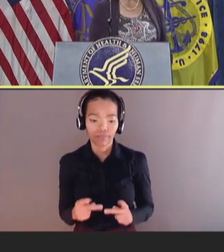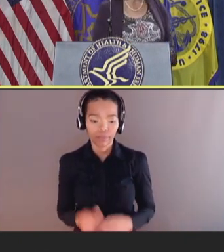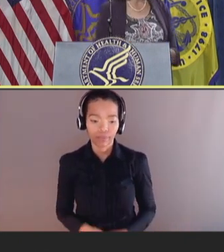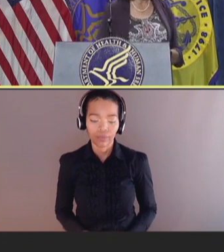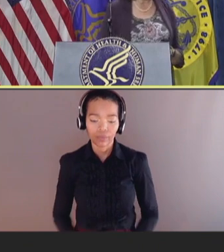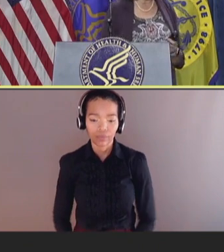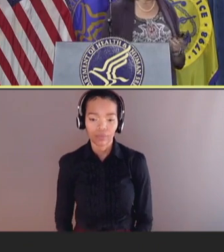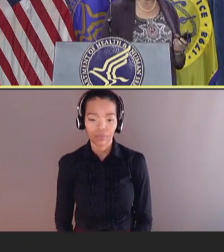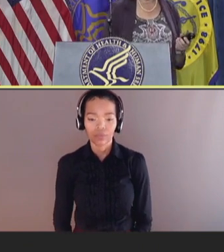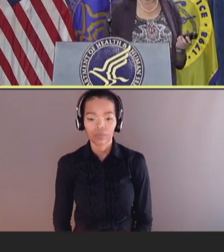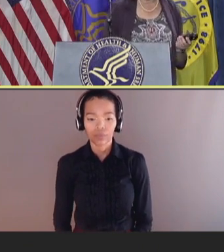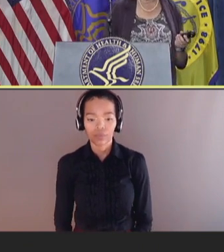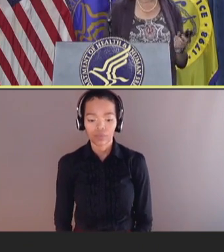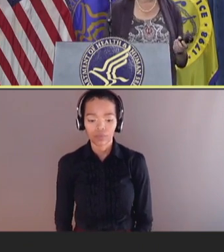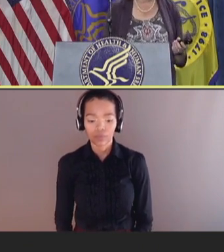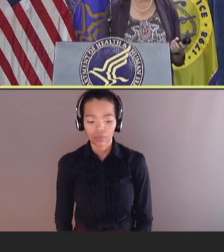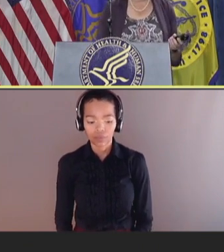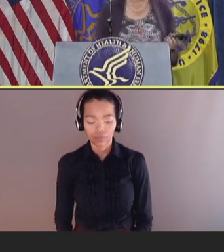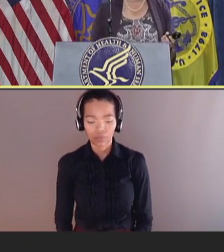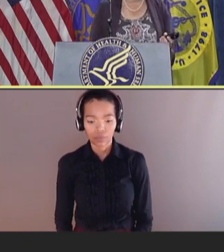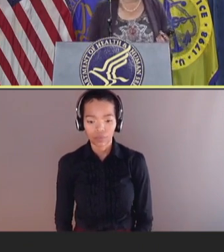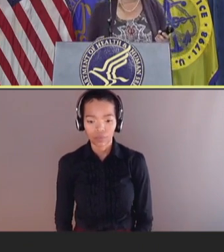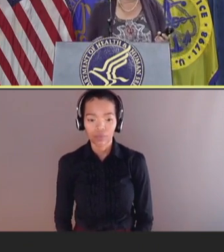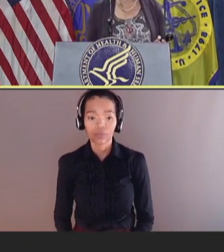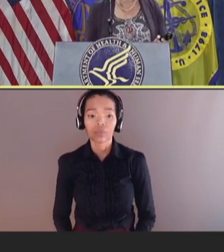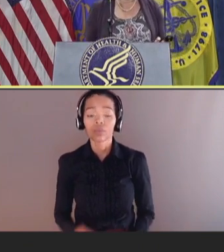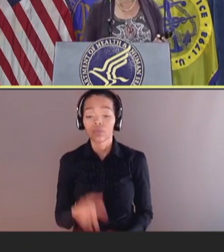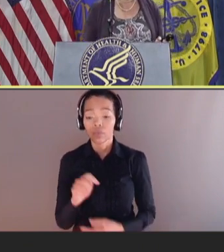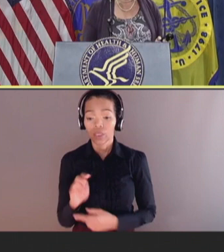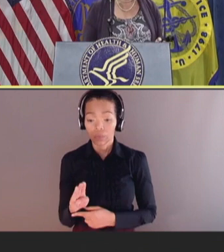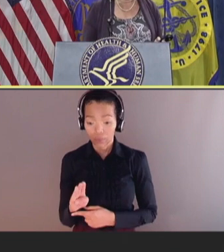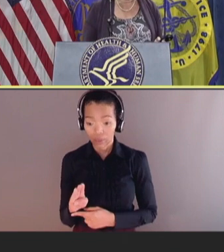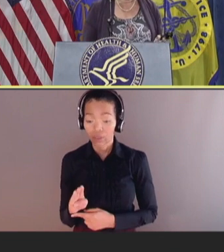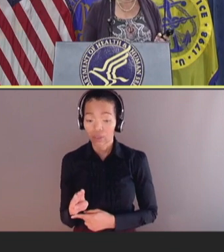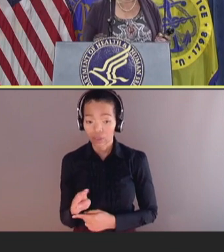So, we do know that TB is a big problem globally,